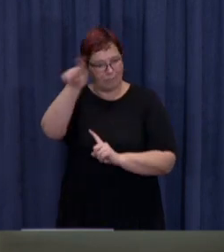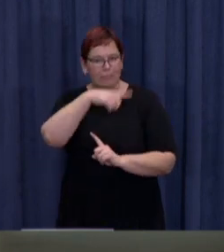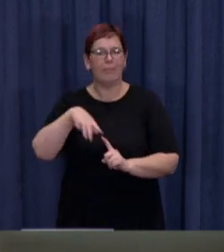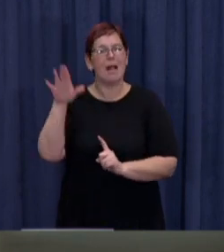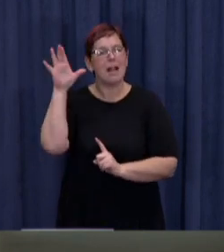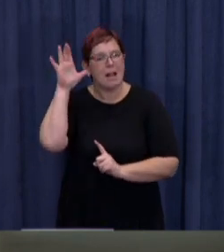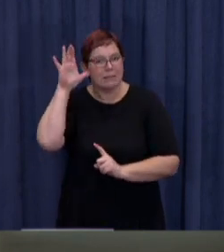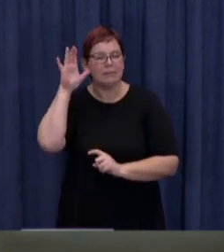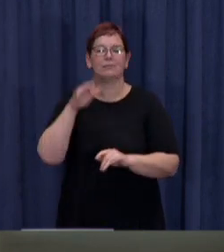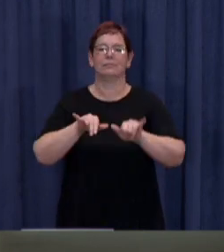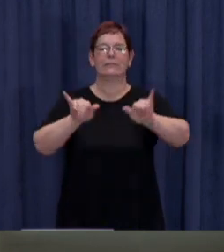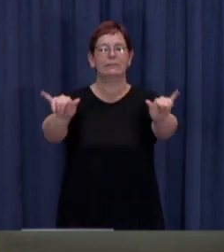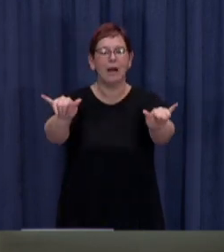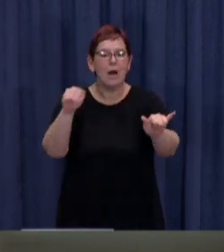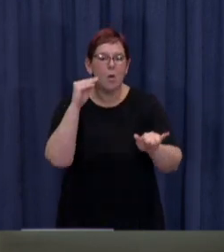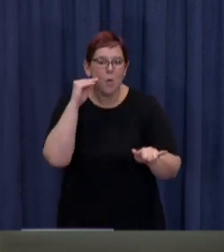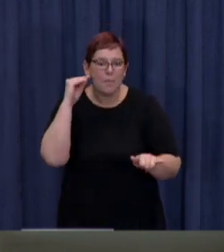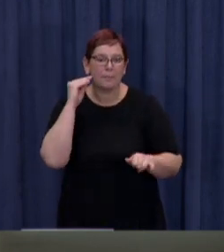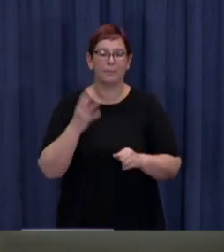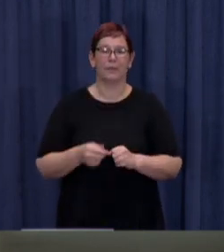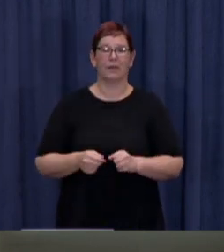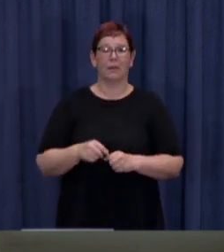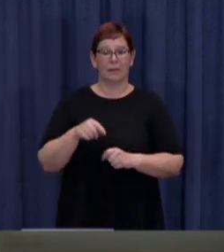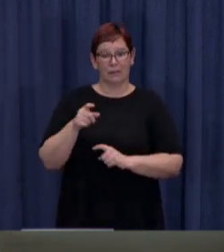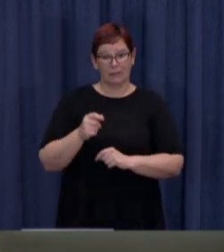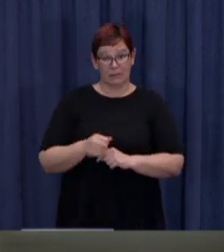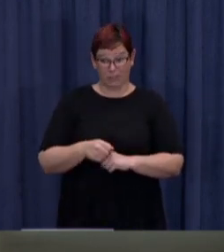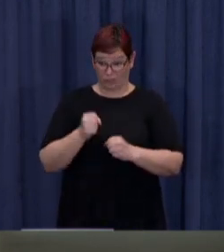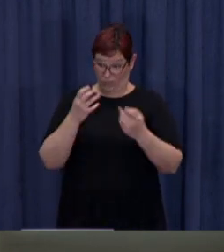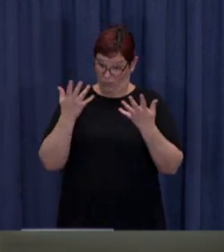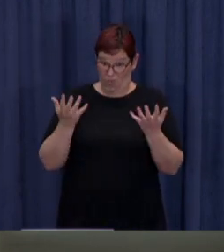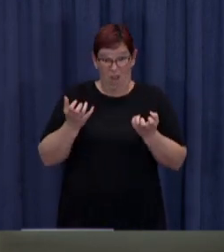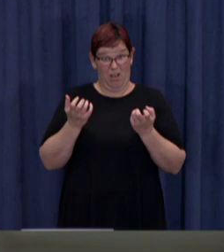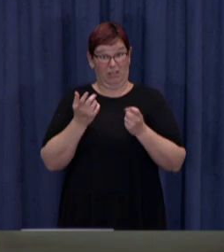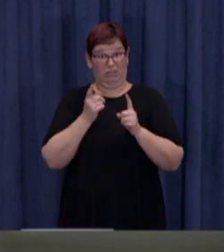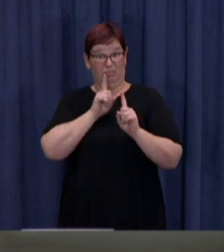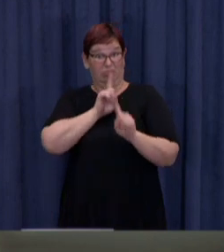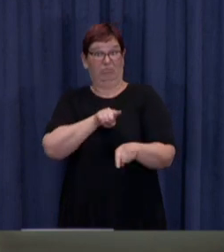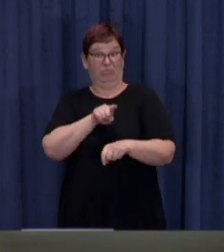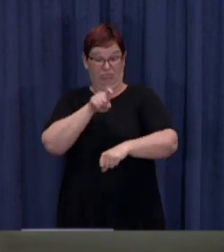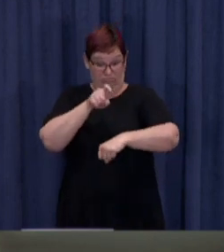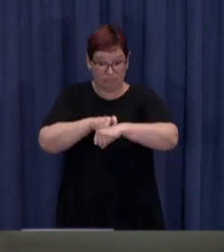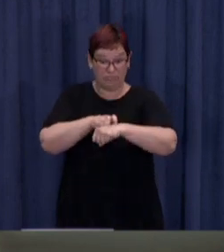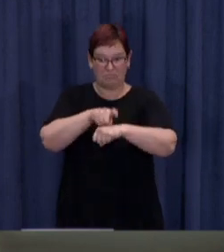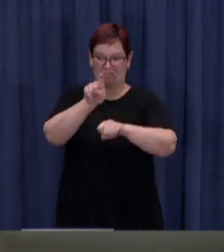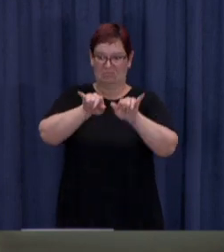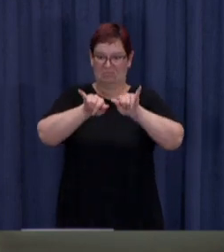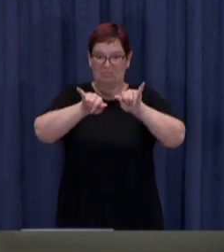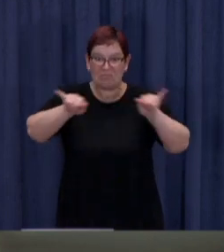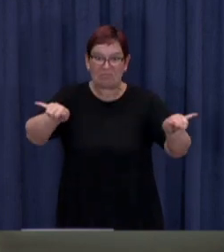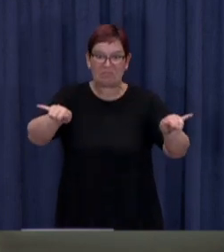think there's a need for a curfew order to make that happen I think people if they follow the rules that's exactly what will happen there'll be nobody on the street